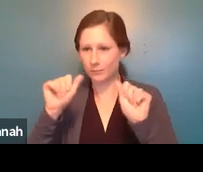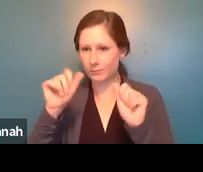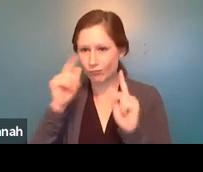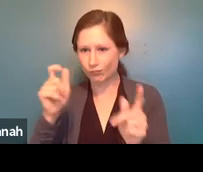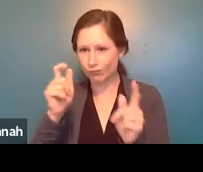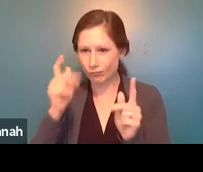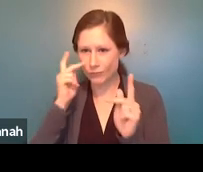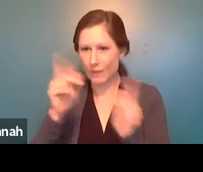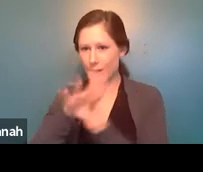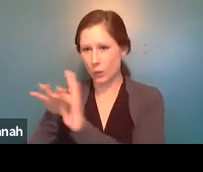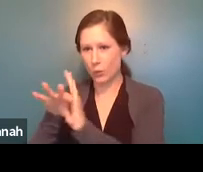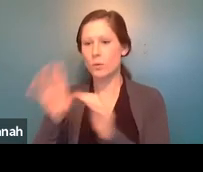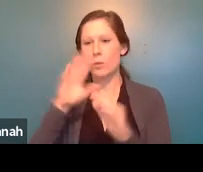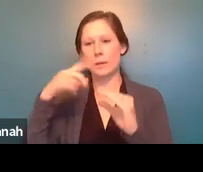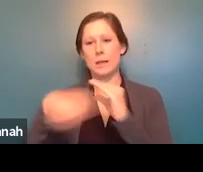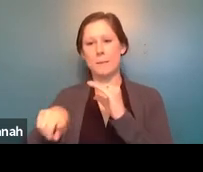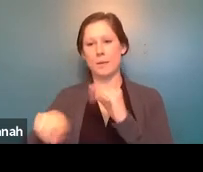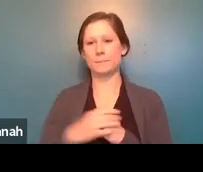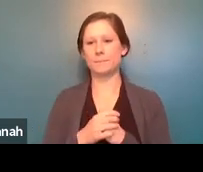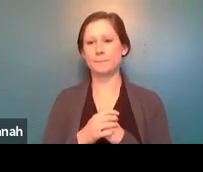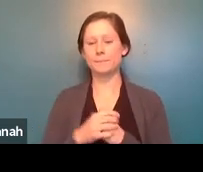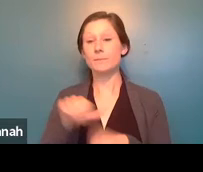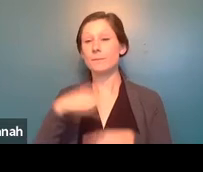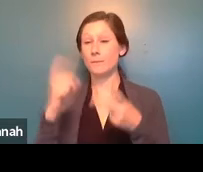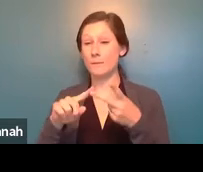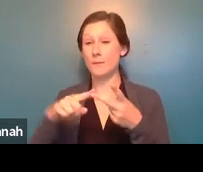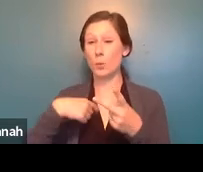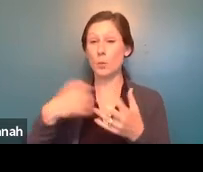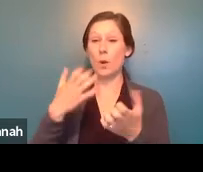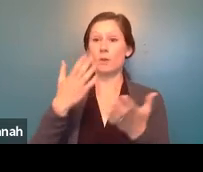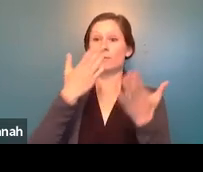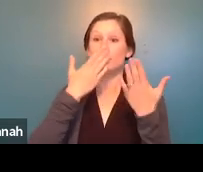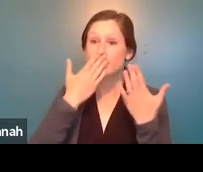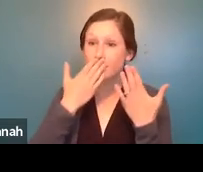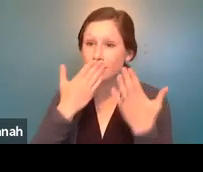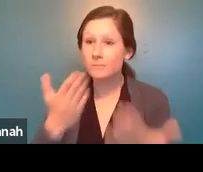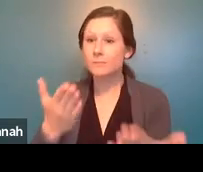Also, we definitely want to send a big thank you to Erin and Tami